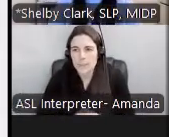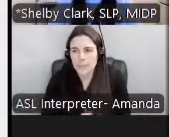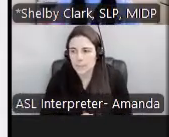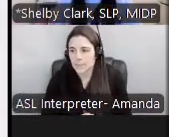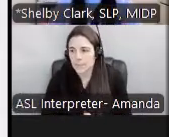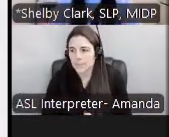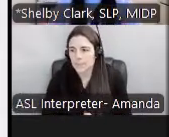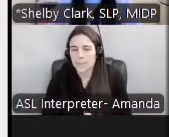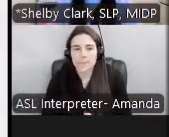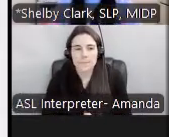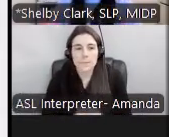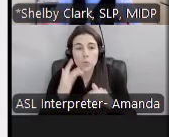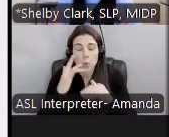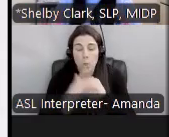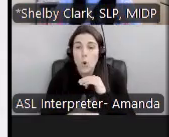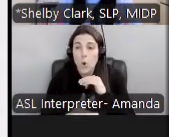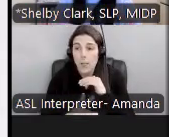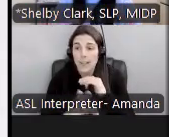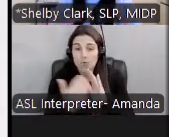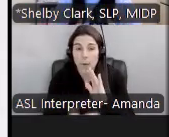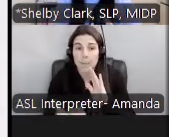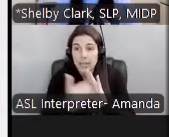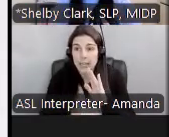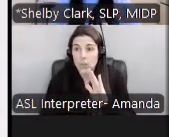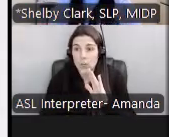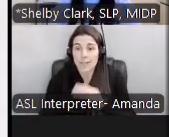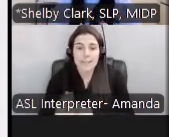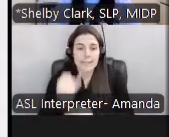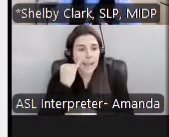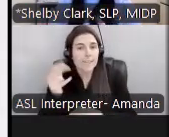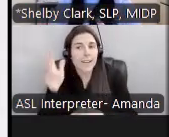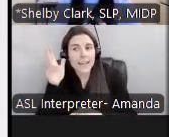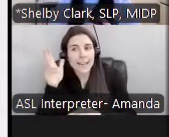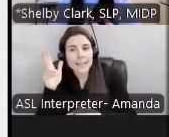So these early repetitions, whether they're sounds or signs,